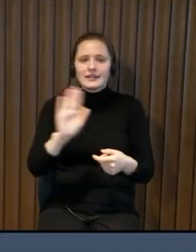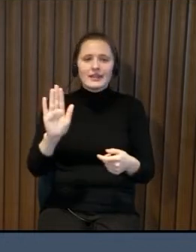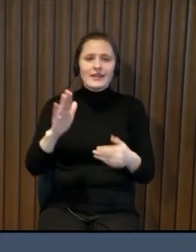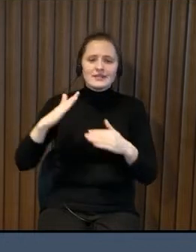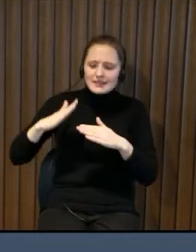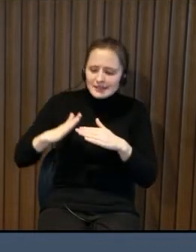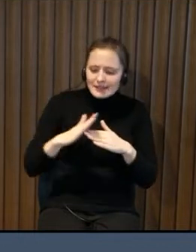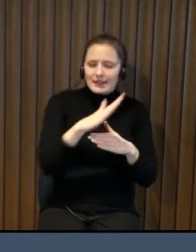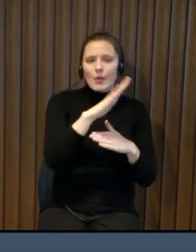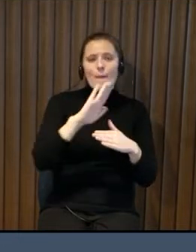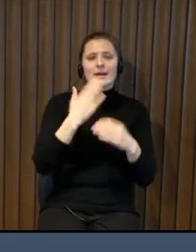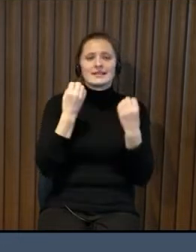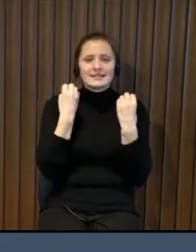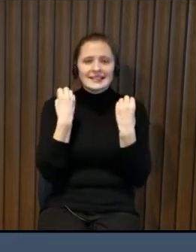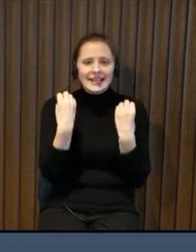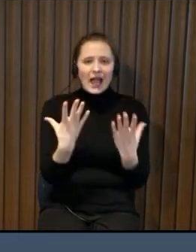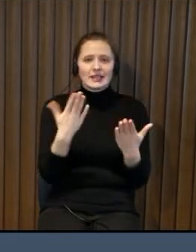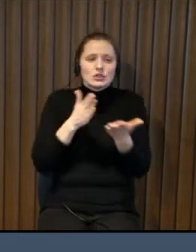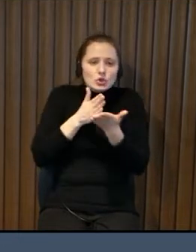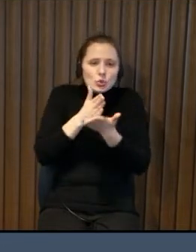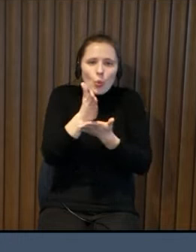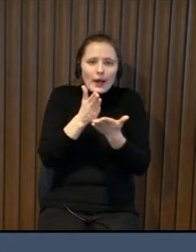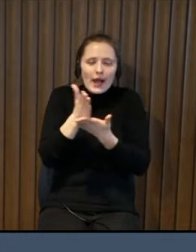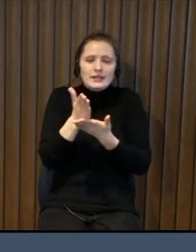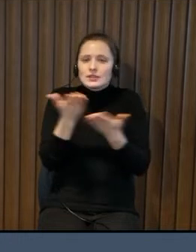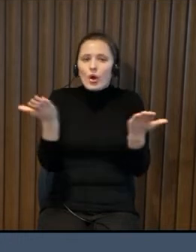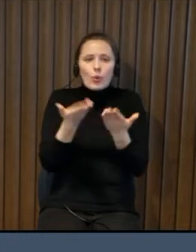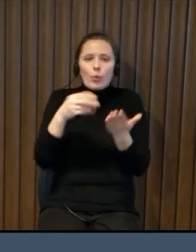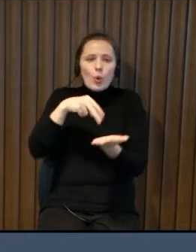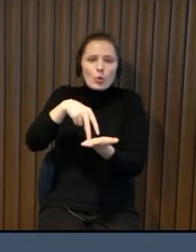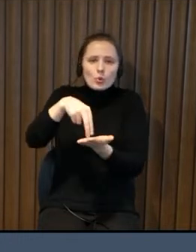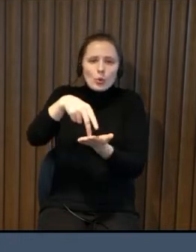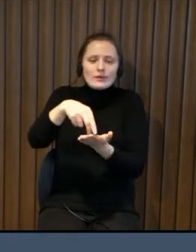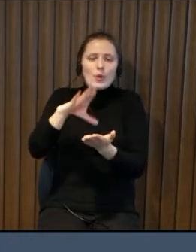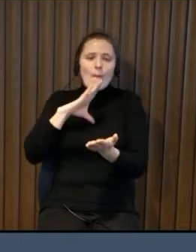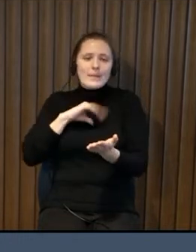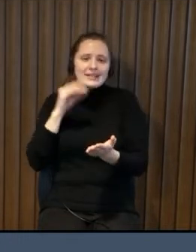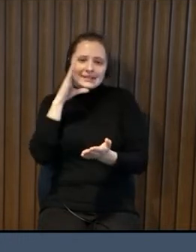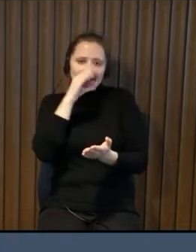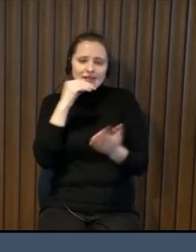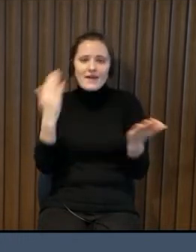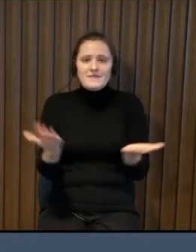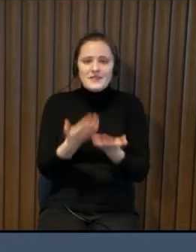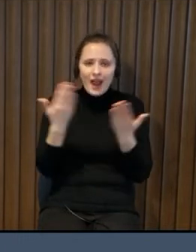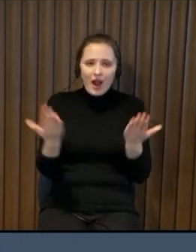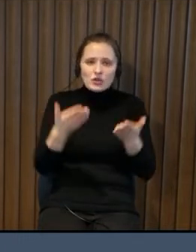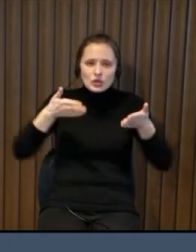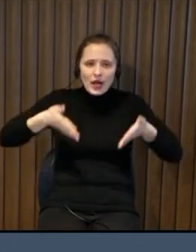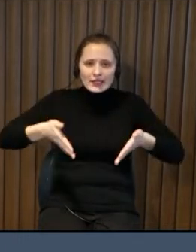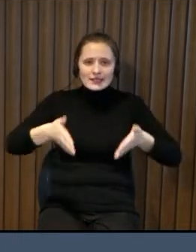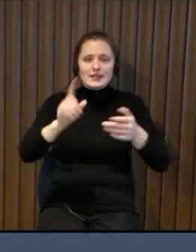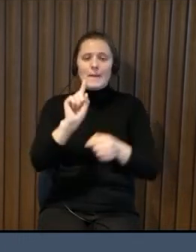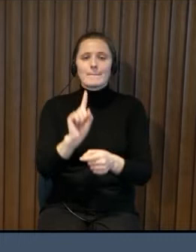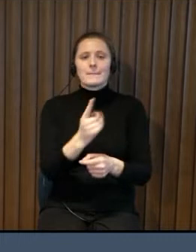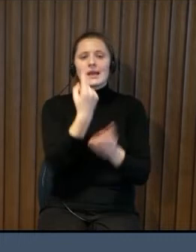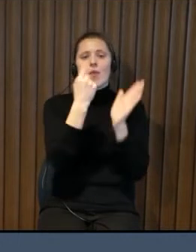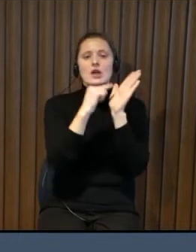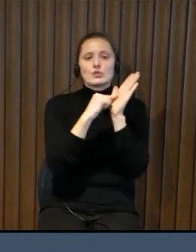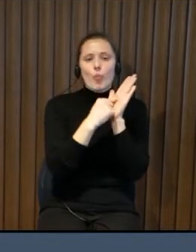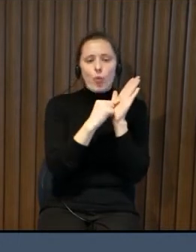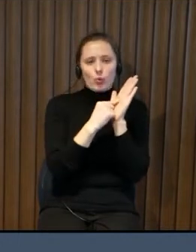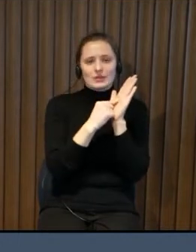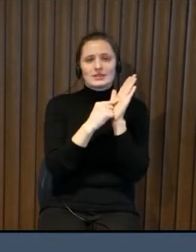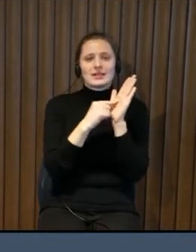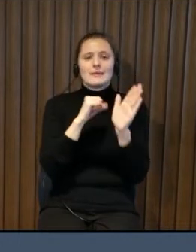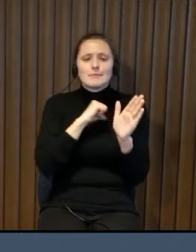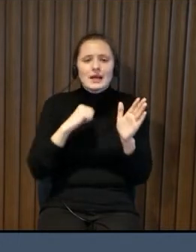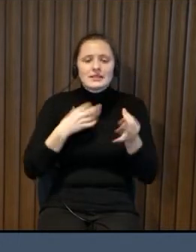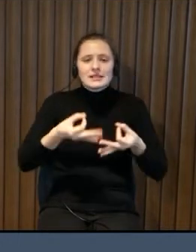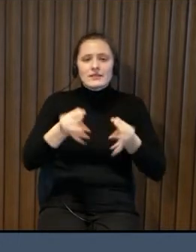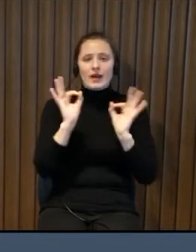regulations is not the gradient or ramps or so on but clear signs and a simple route for people how